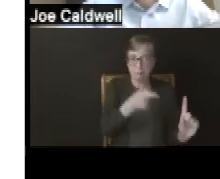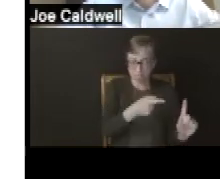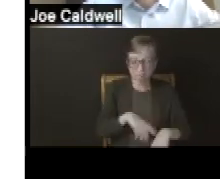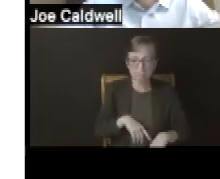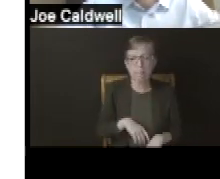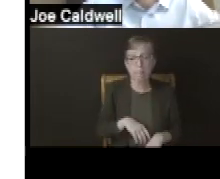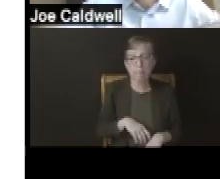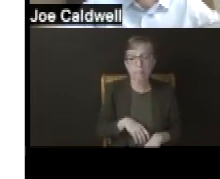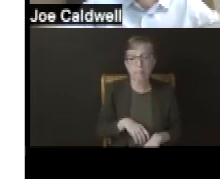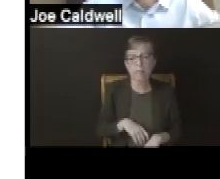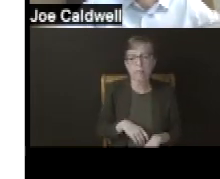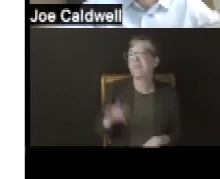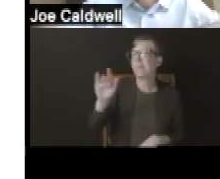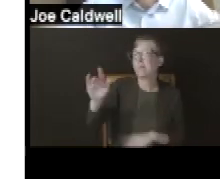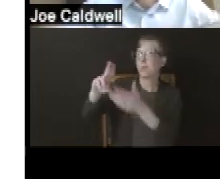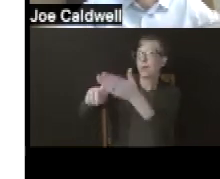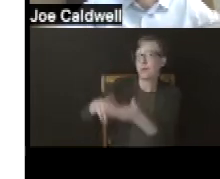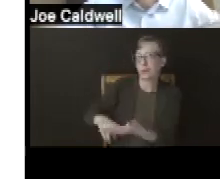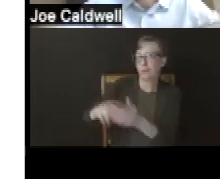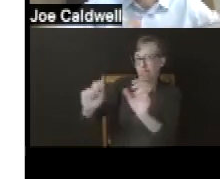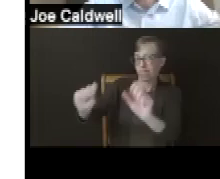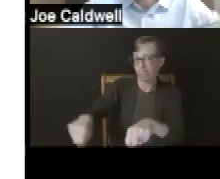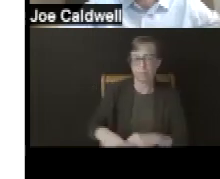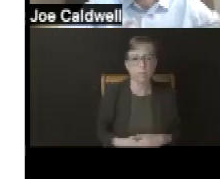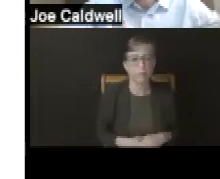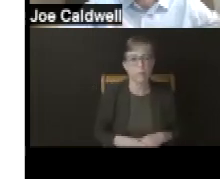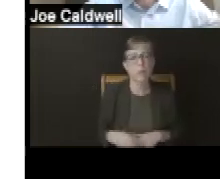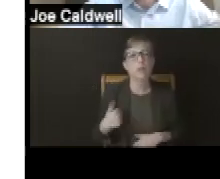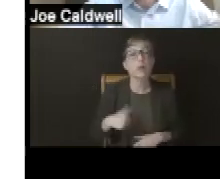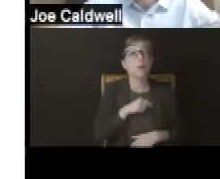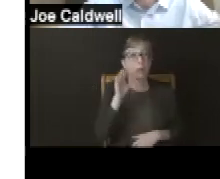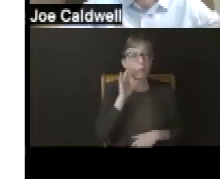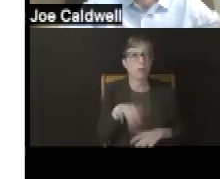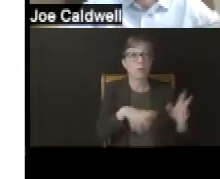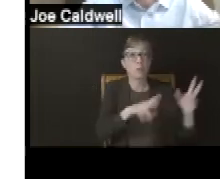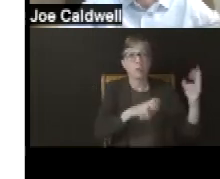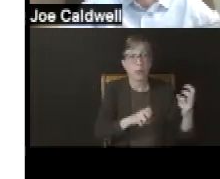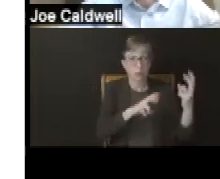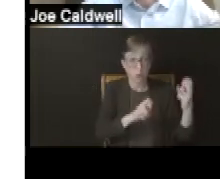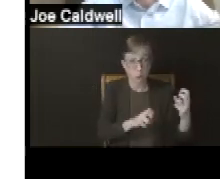recorded and the transcripts and recordings are will be available on